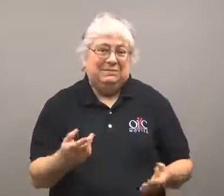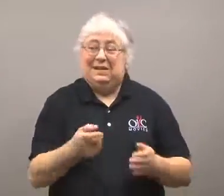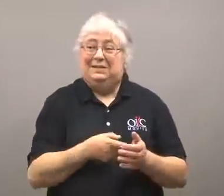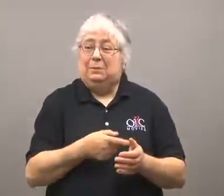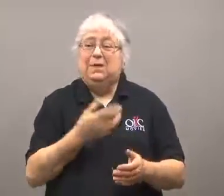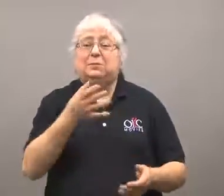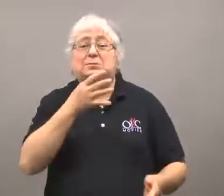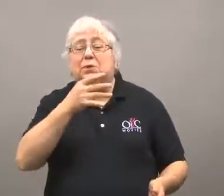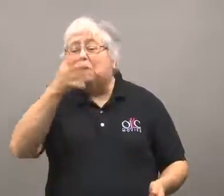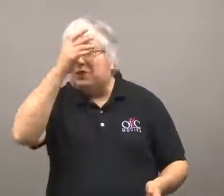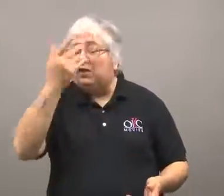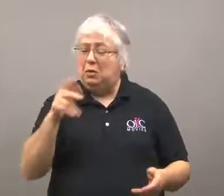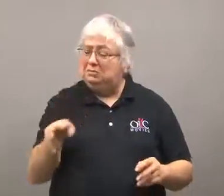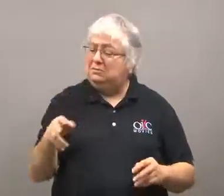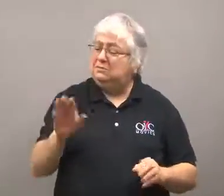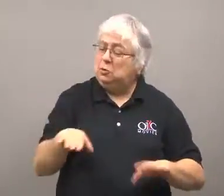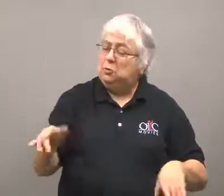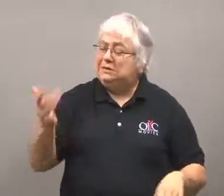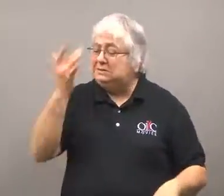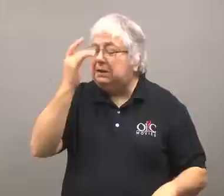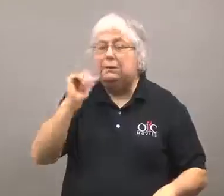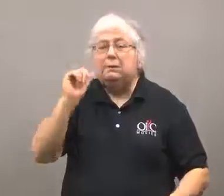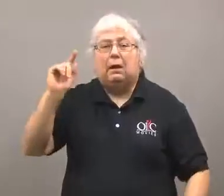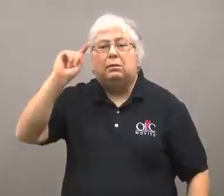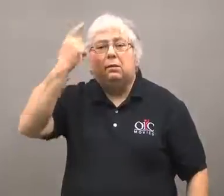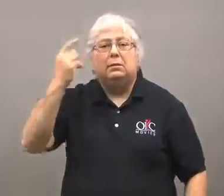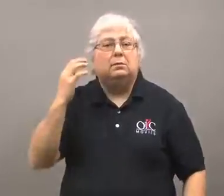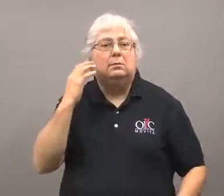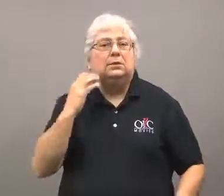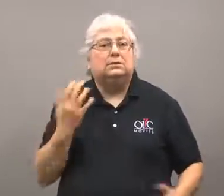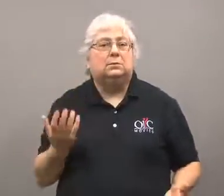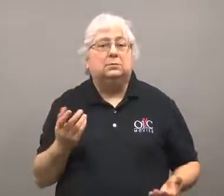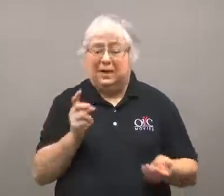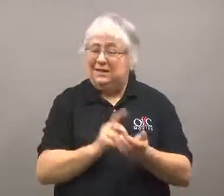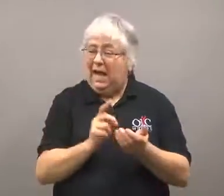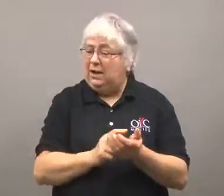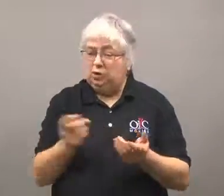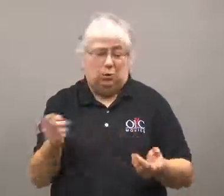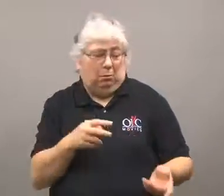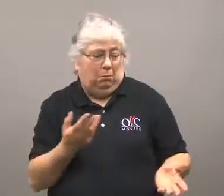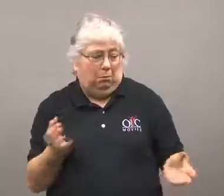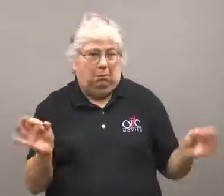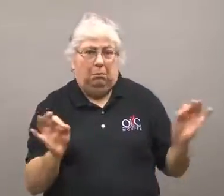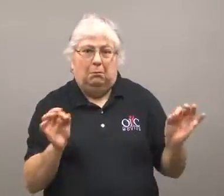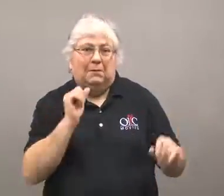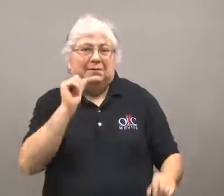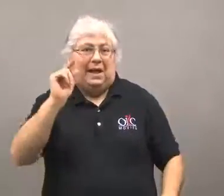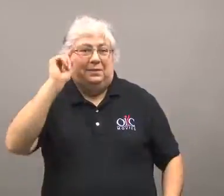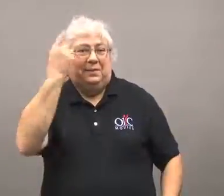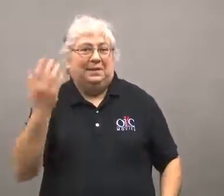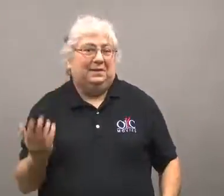parents and doctors may not realize a child has measles right away.